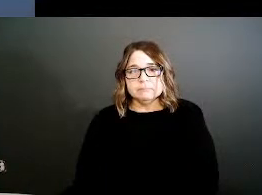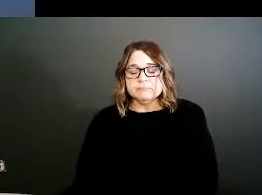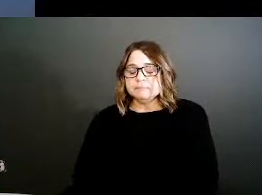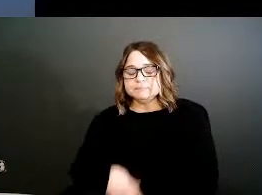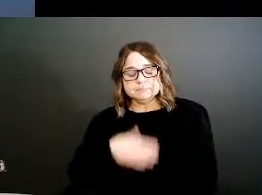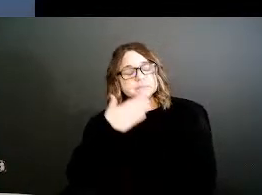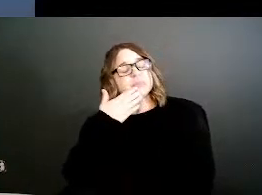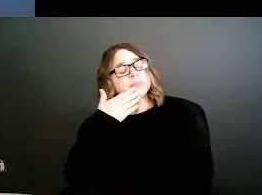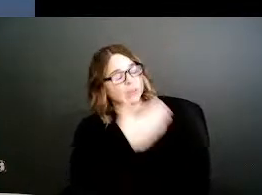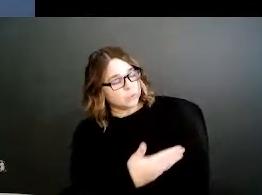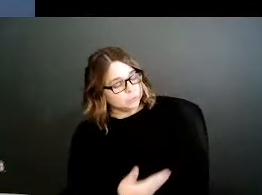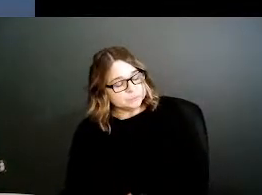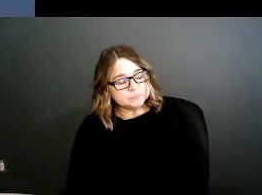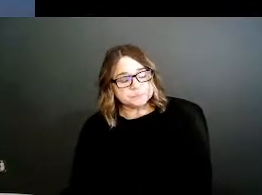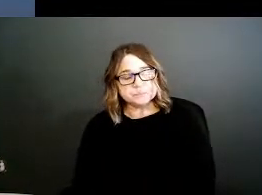WE'LL NOW MOVE TO SPEAKERS 11 THROUGH 15.